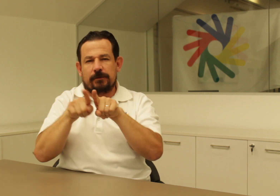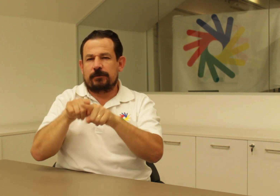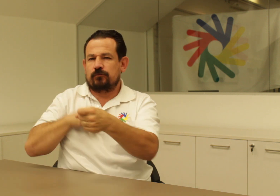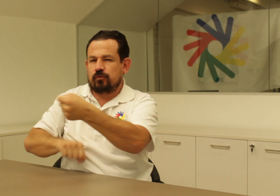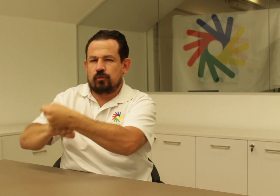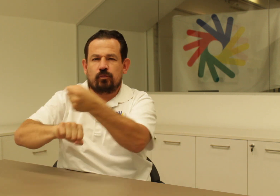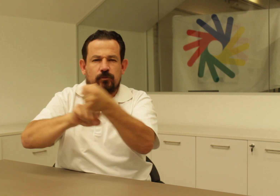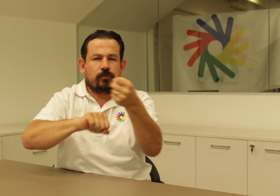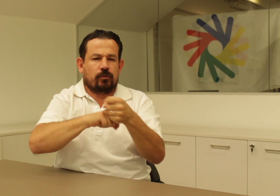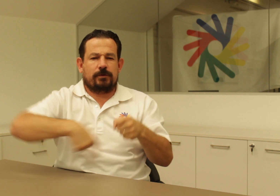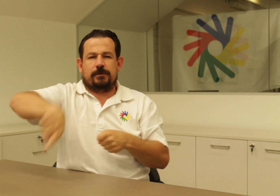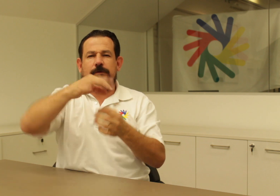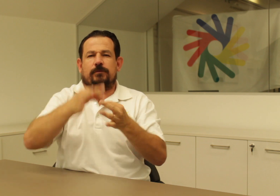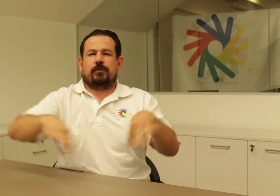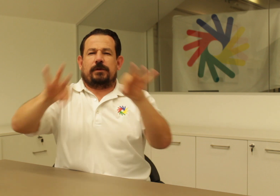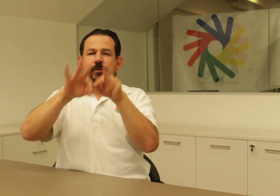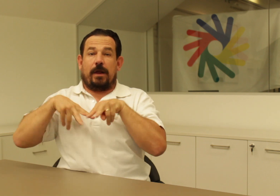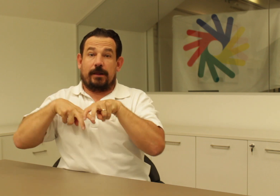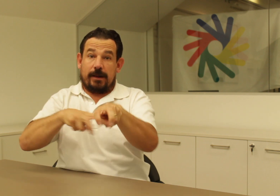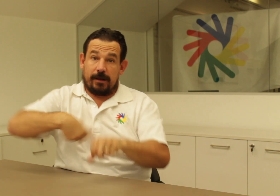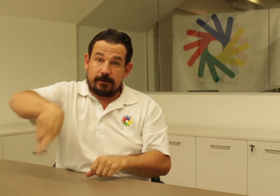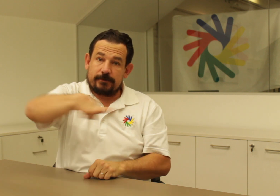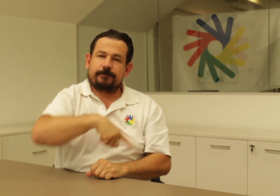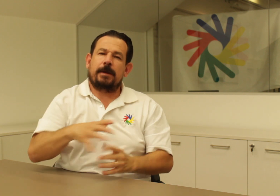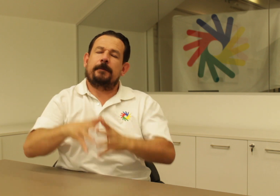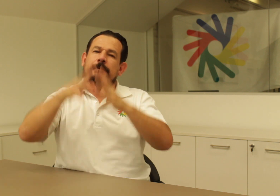importantly, support our athletes.